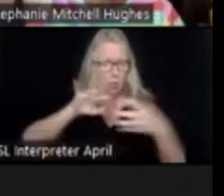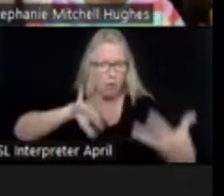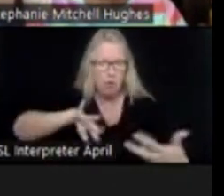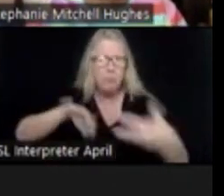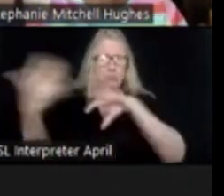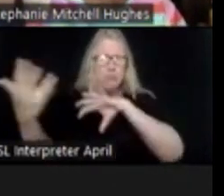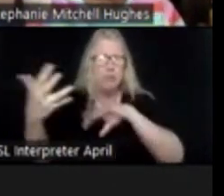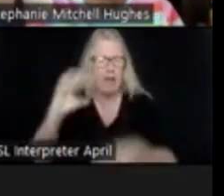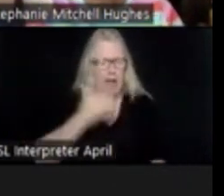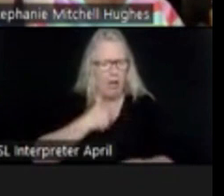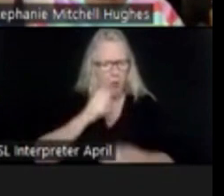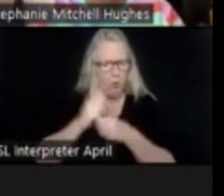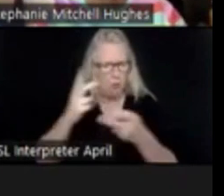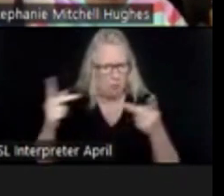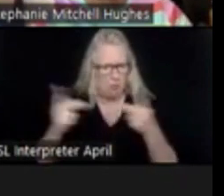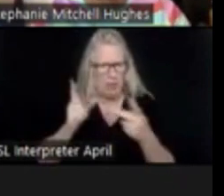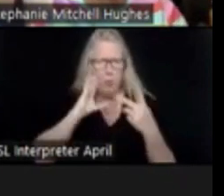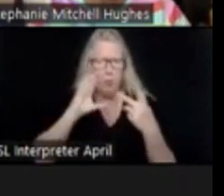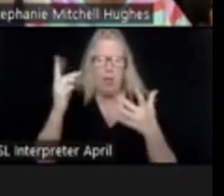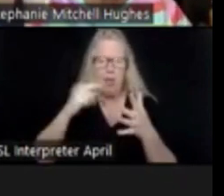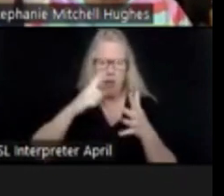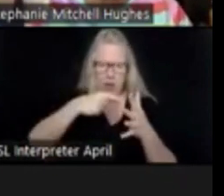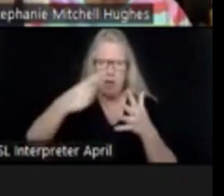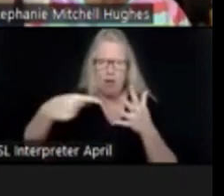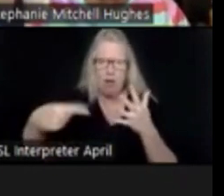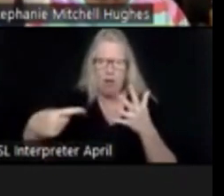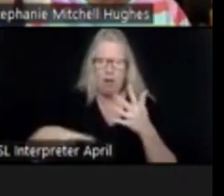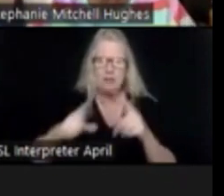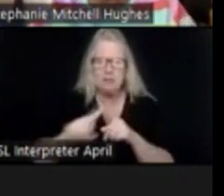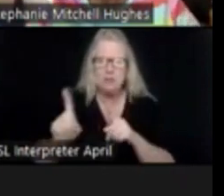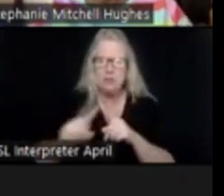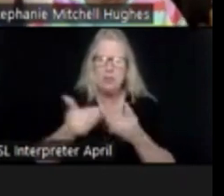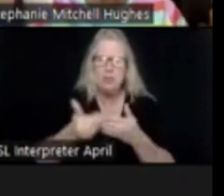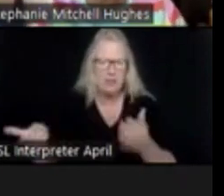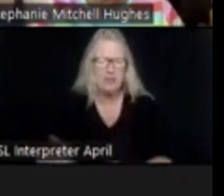ARE THEY GOING TO START DOING ALL OF THESE THINGS? YEAH.